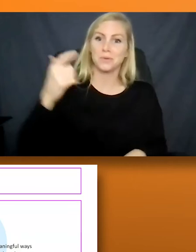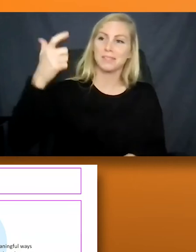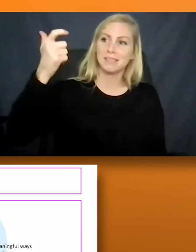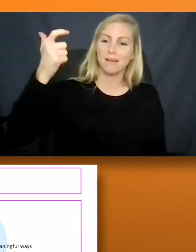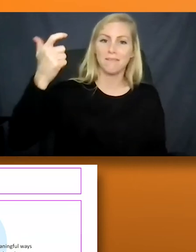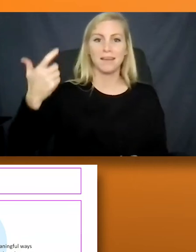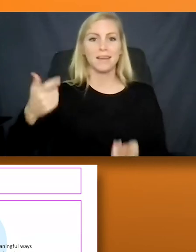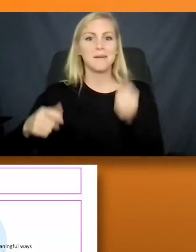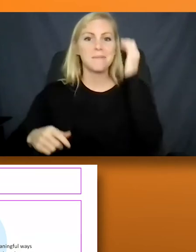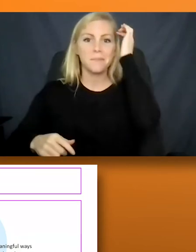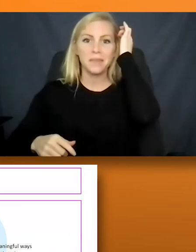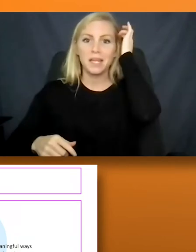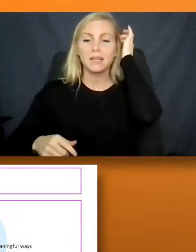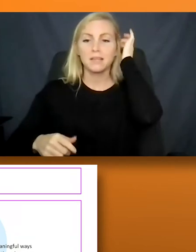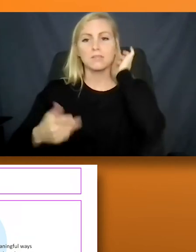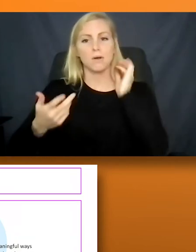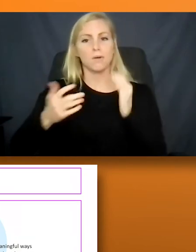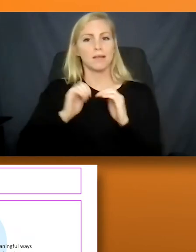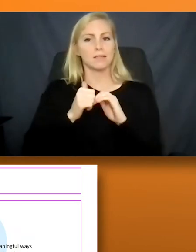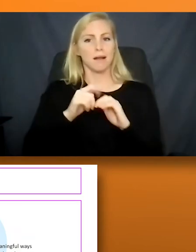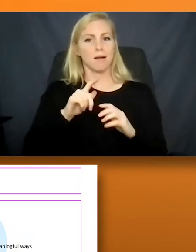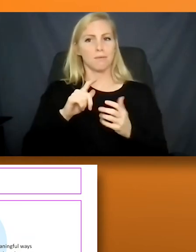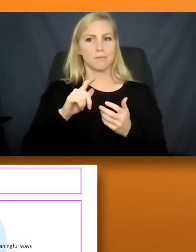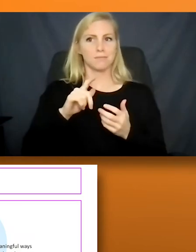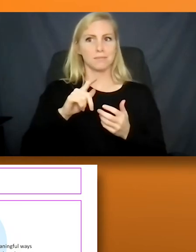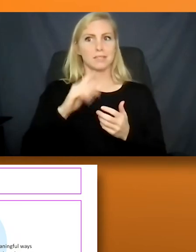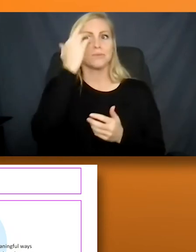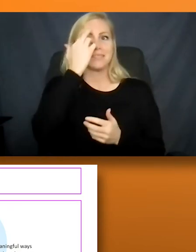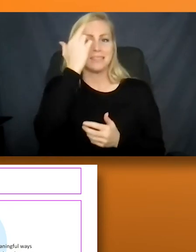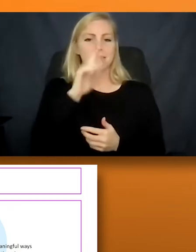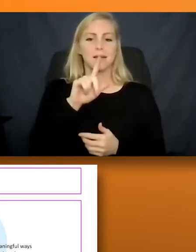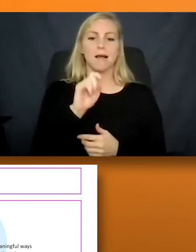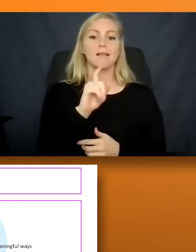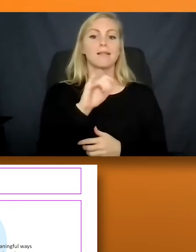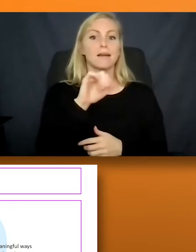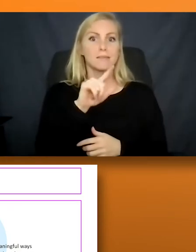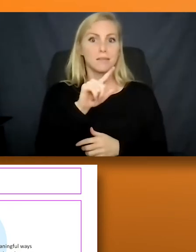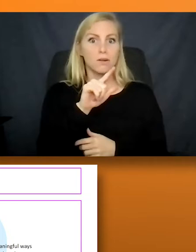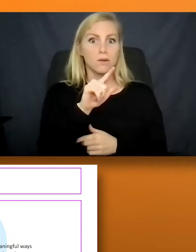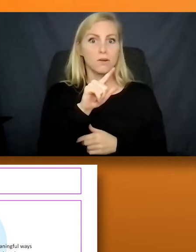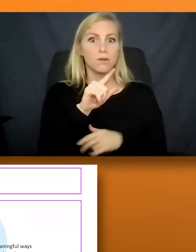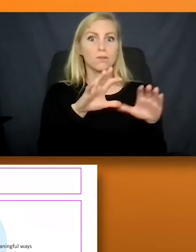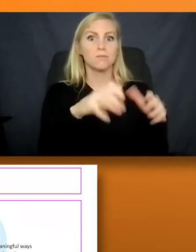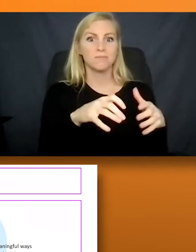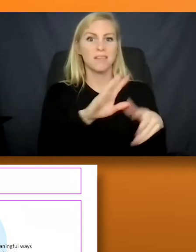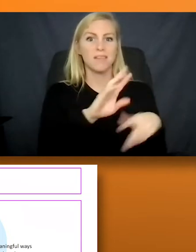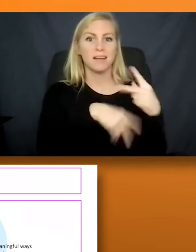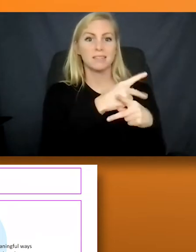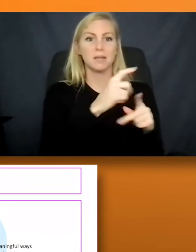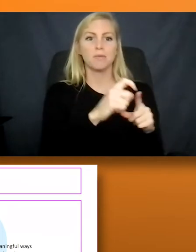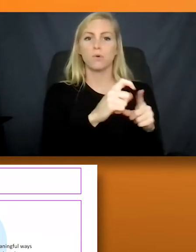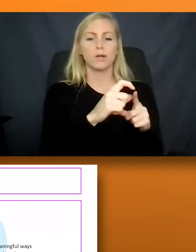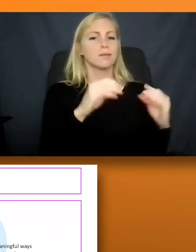how lexical--the lexical group of words is limitless. Then there's functional words.